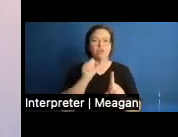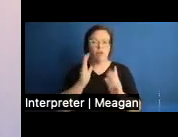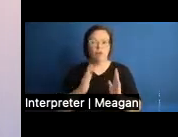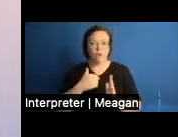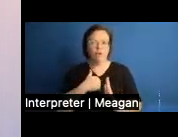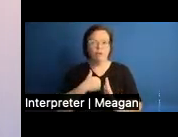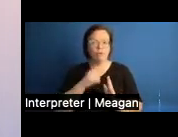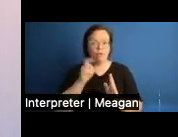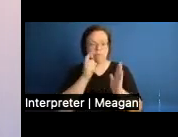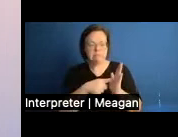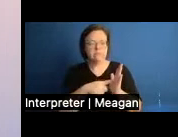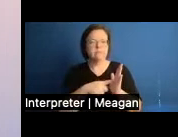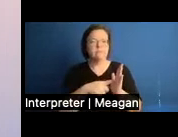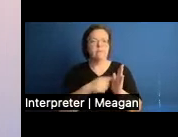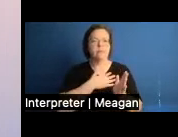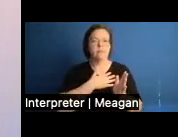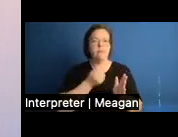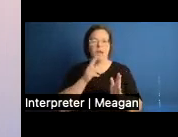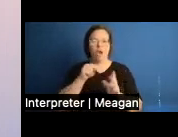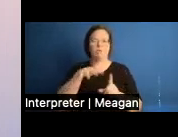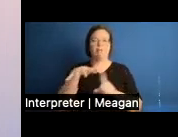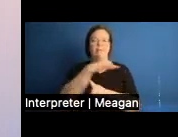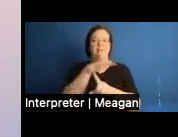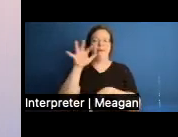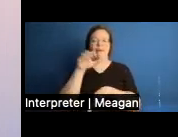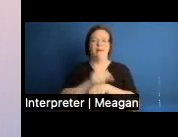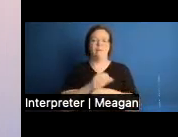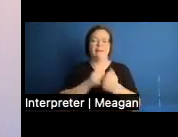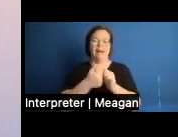So like my own landscape inhabits how I grammar, and then in a poem,